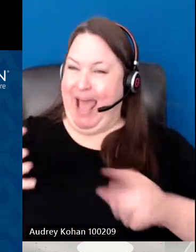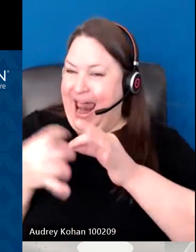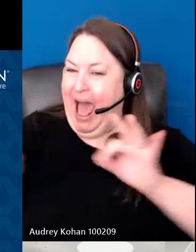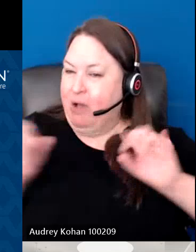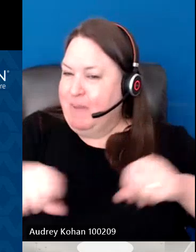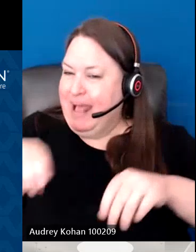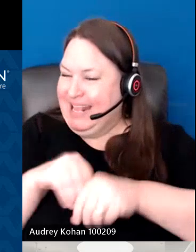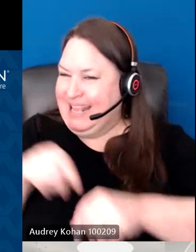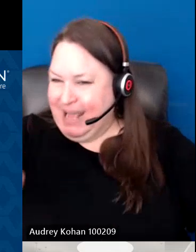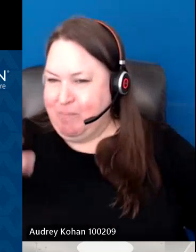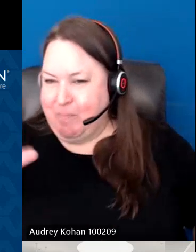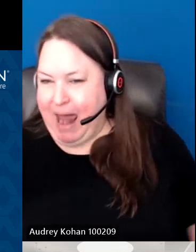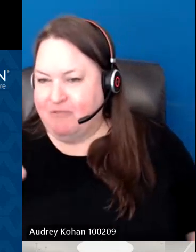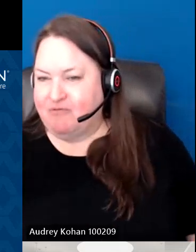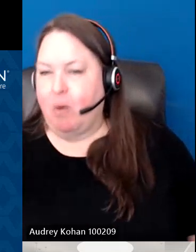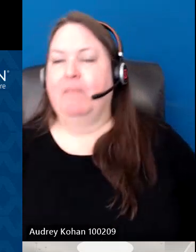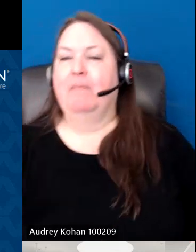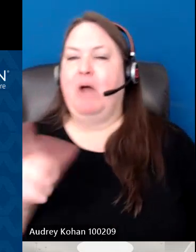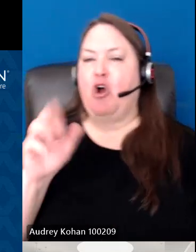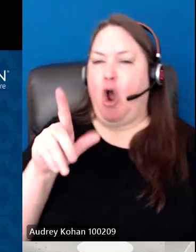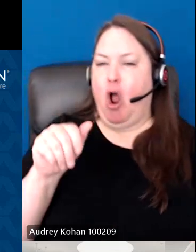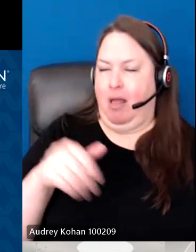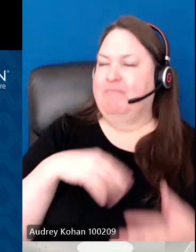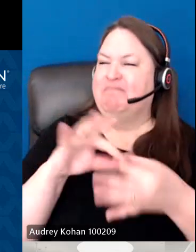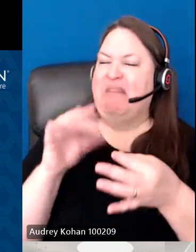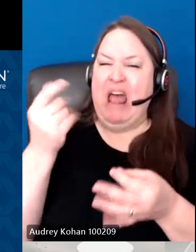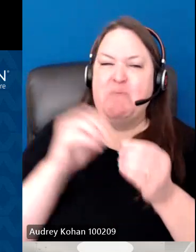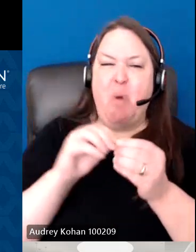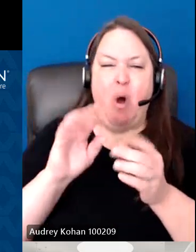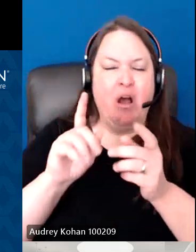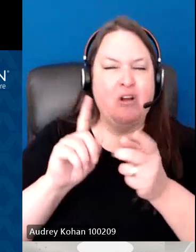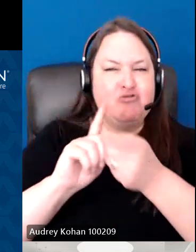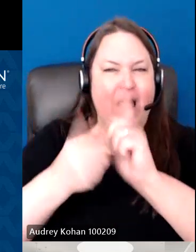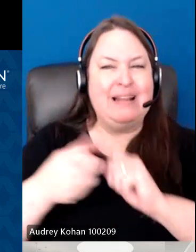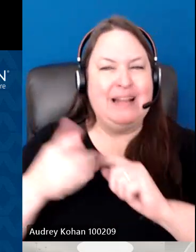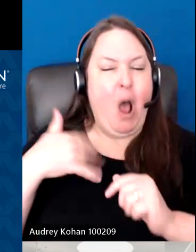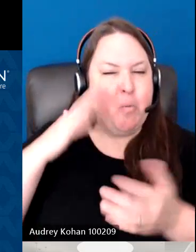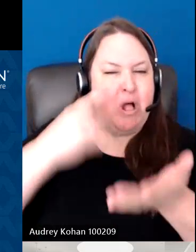okay so I'm going to get into translations a little bit further on in my in my discussion but